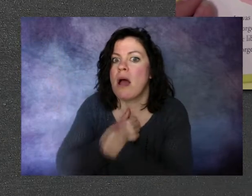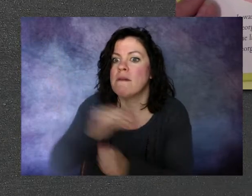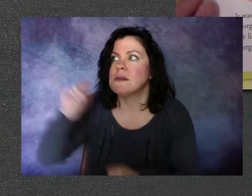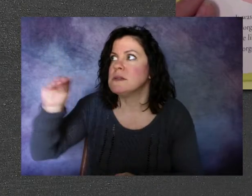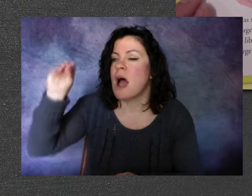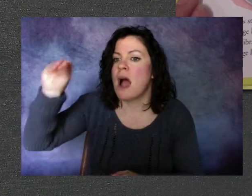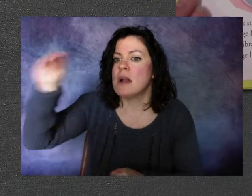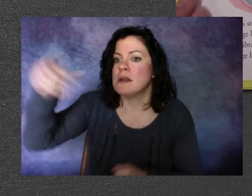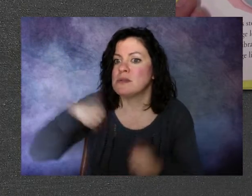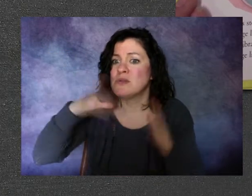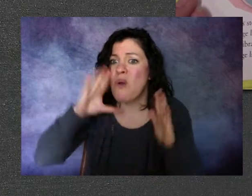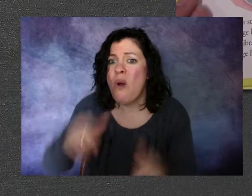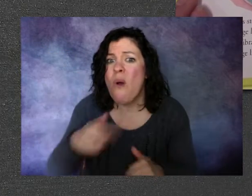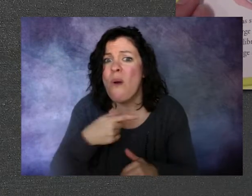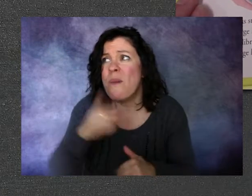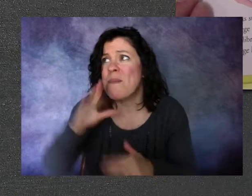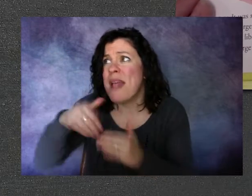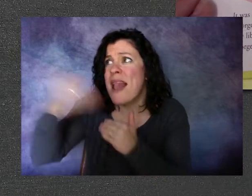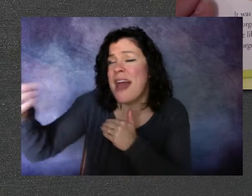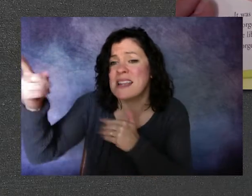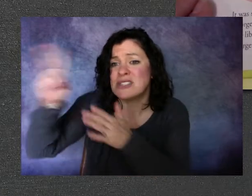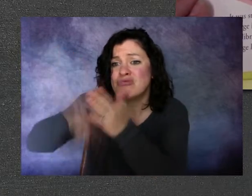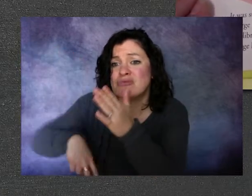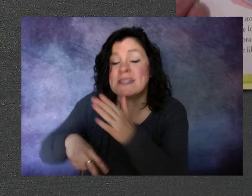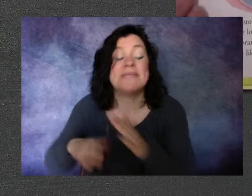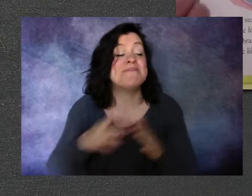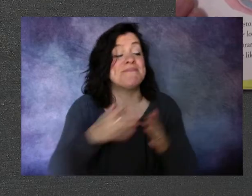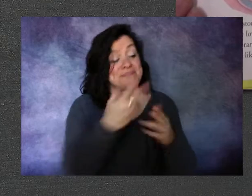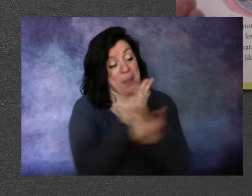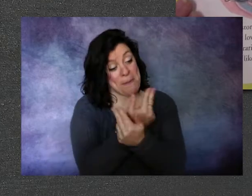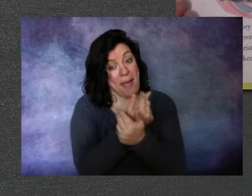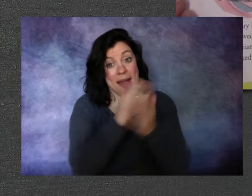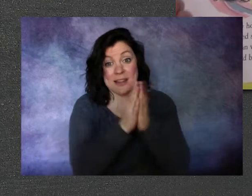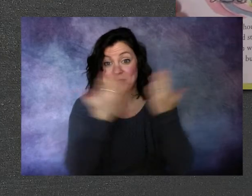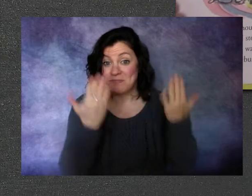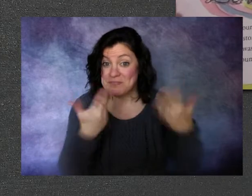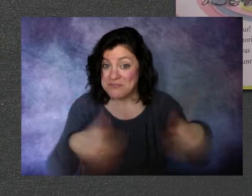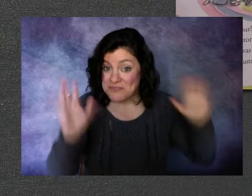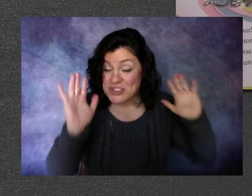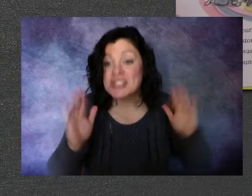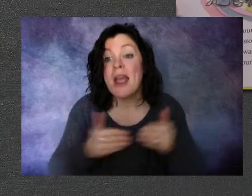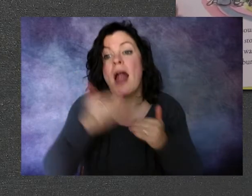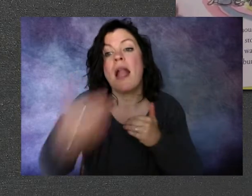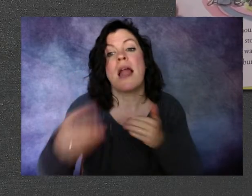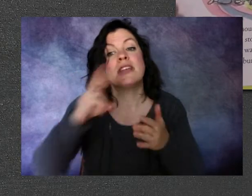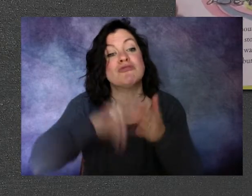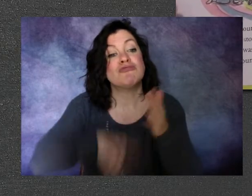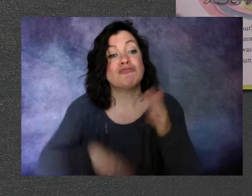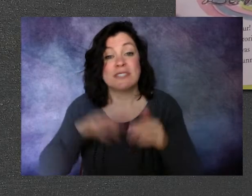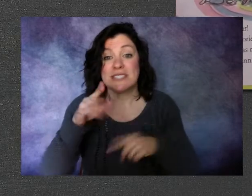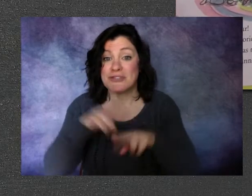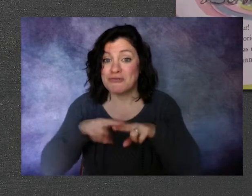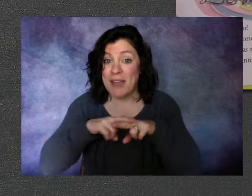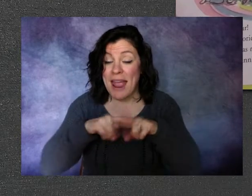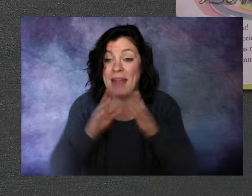But next the librarian read a book about a train. George tried to sit quietly and wait for the dinosaur book to be read,